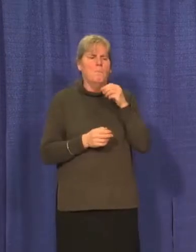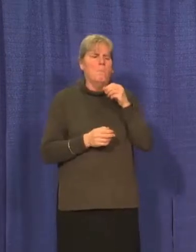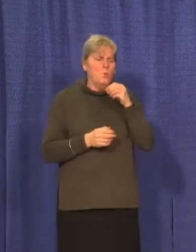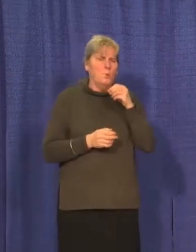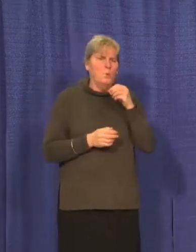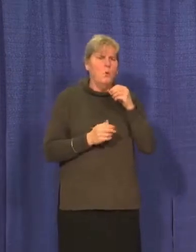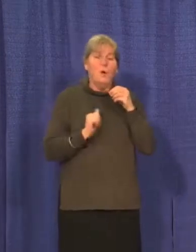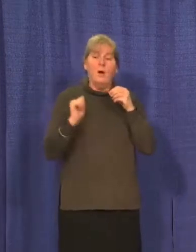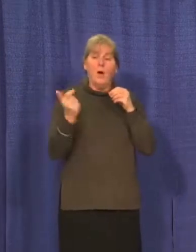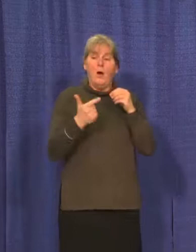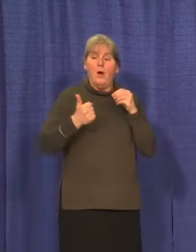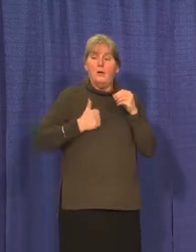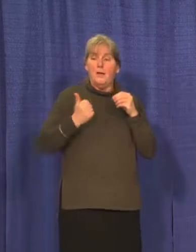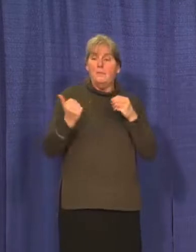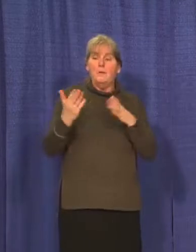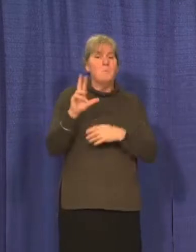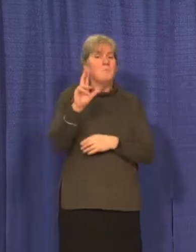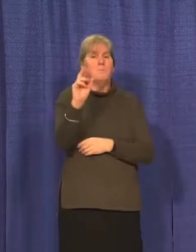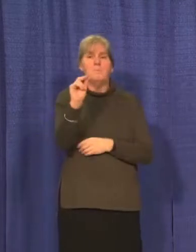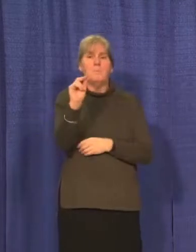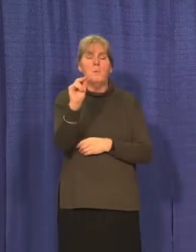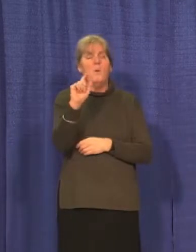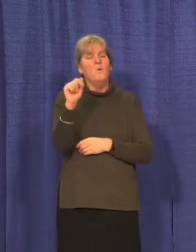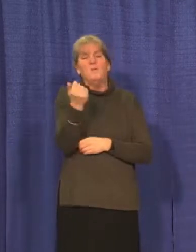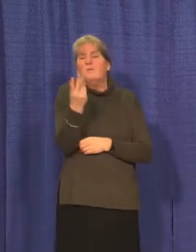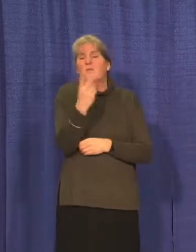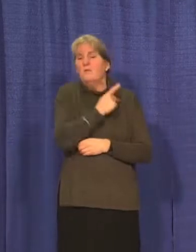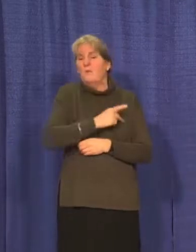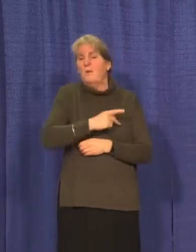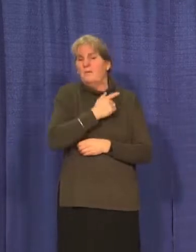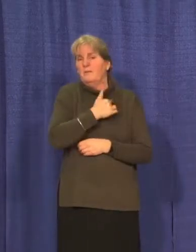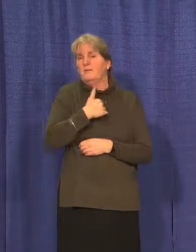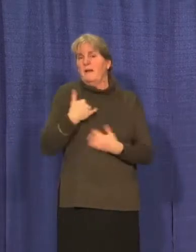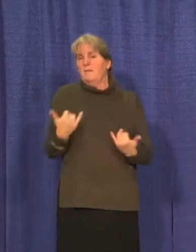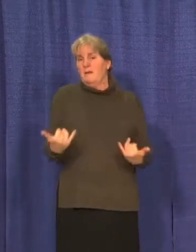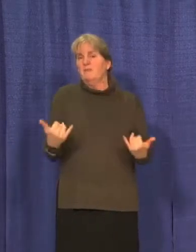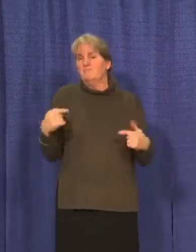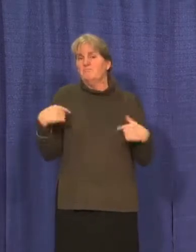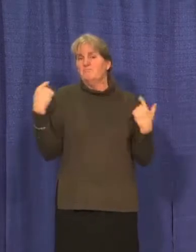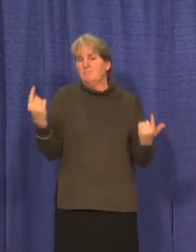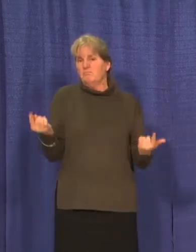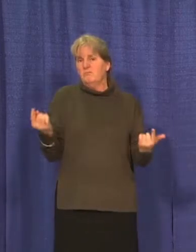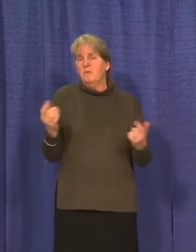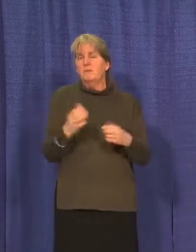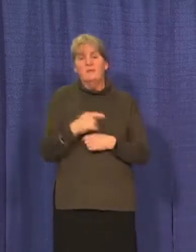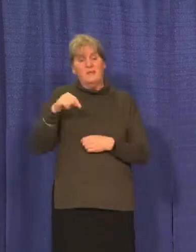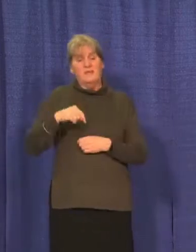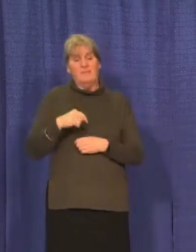is not yet available across Canada. Only a few provinces having introduced it so far.